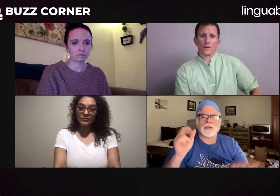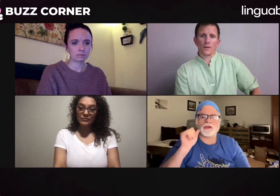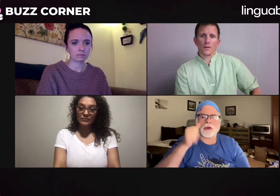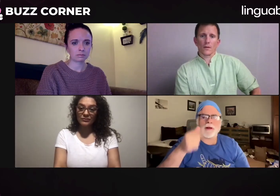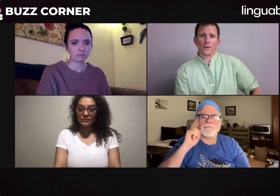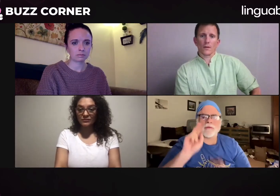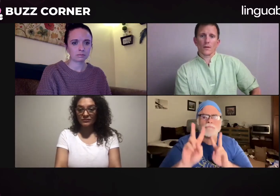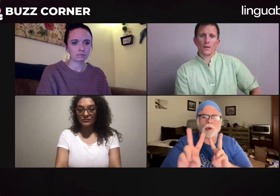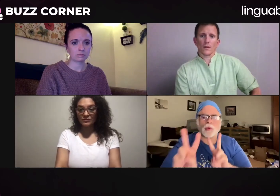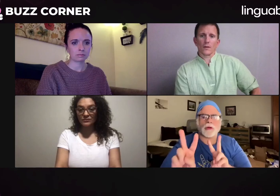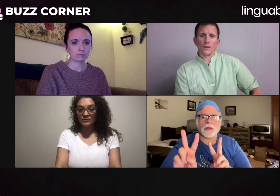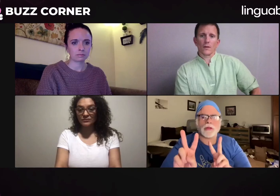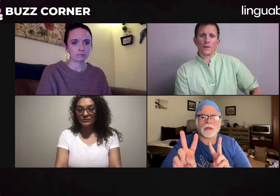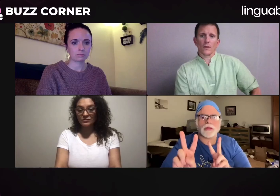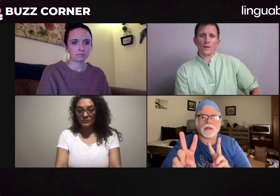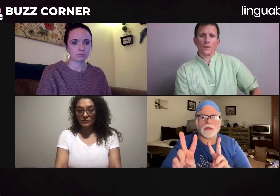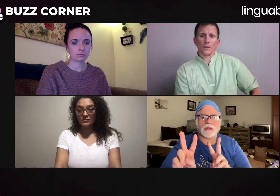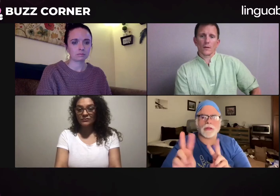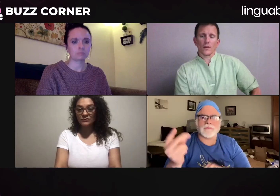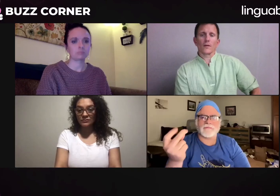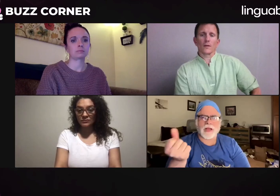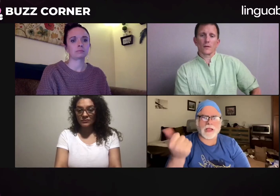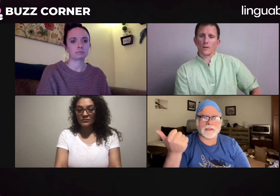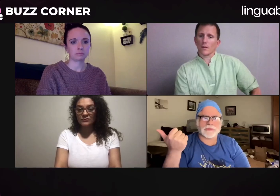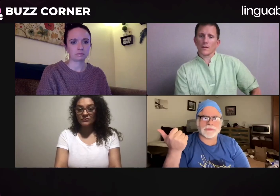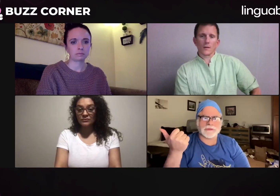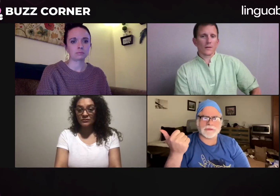saved tomorrow for a funeral, I would be able to get one immediately,